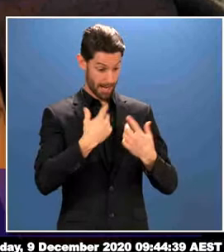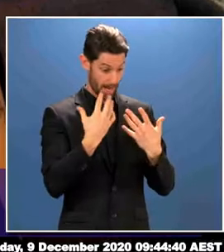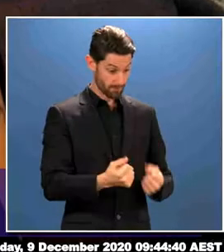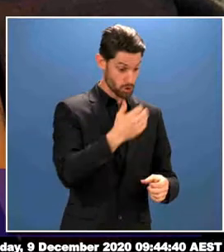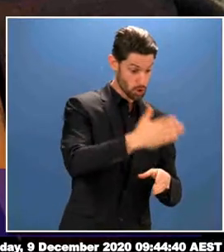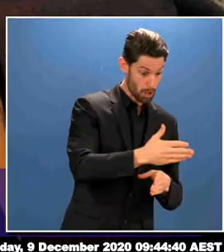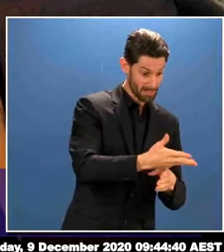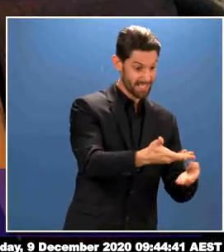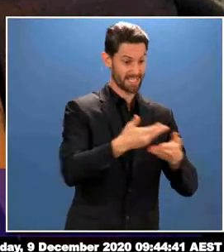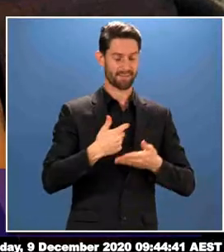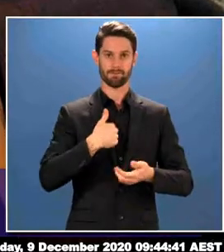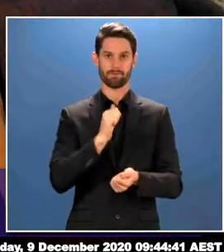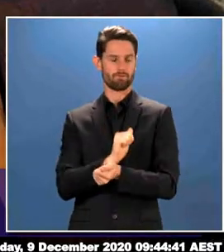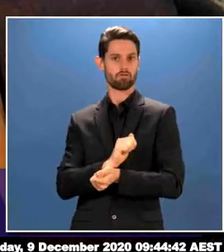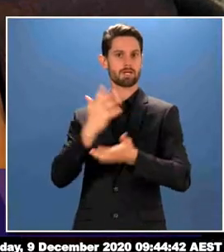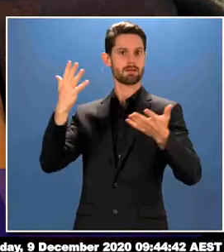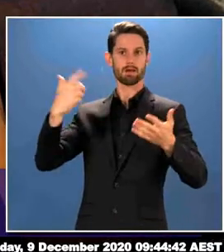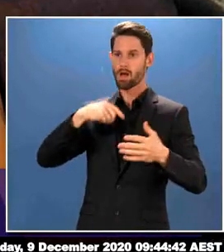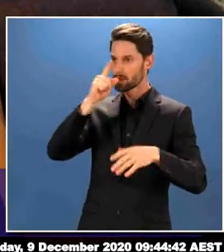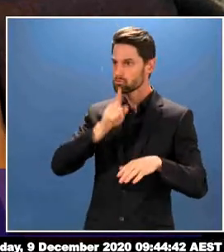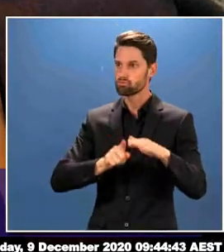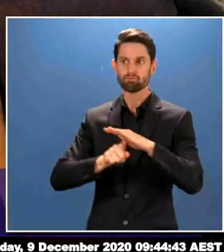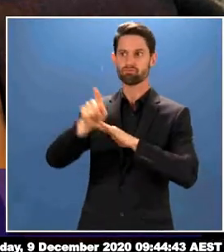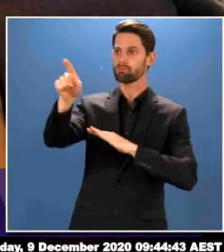gave them freedom to live the kind of life --- a good life, I guess you